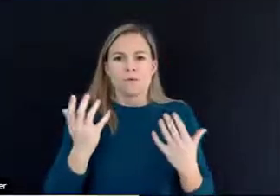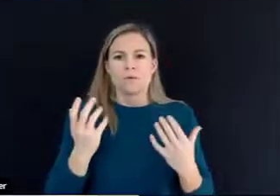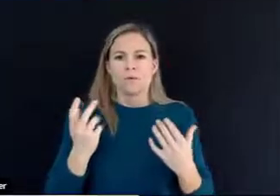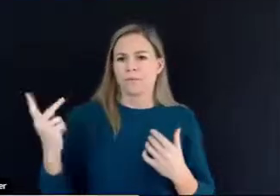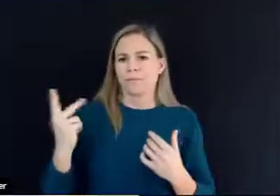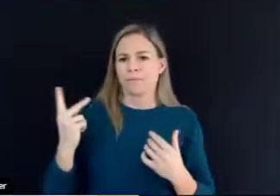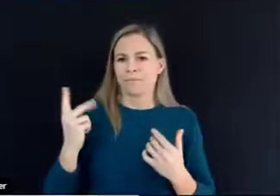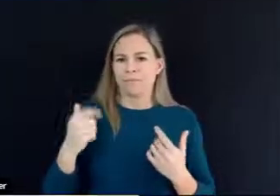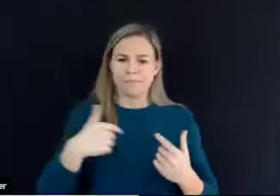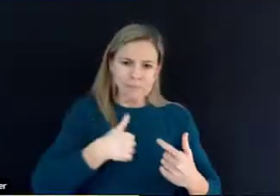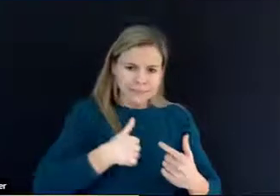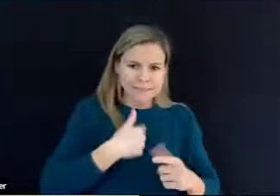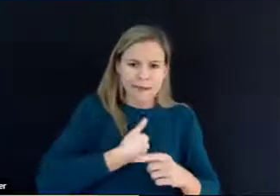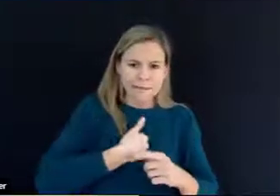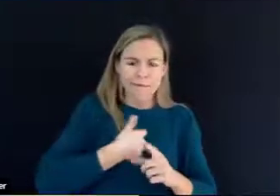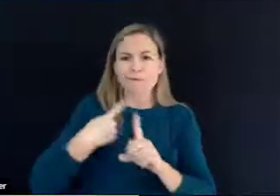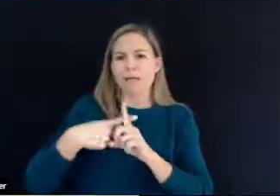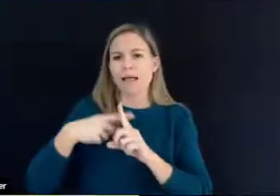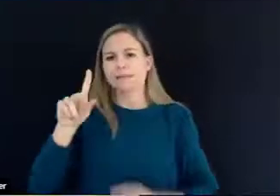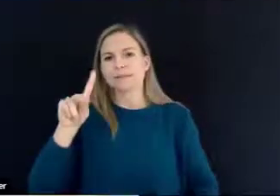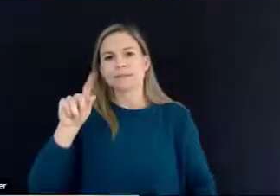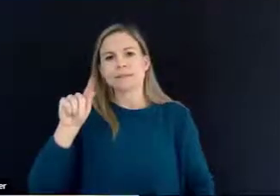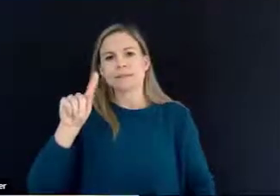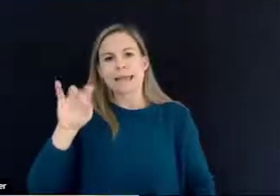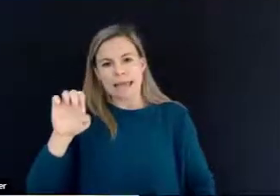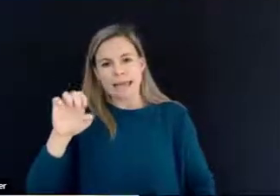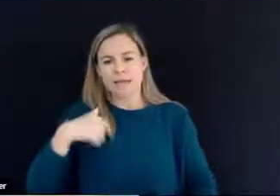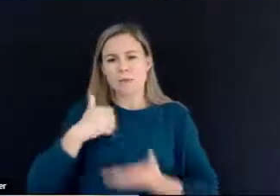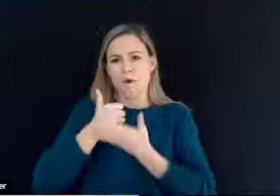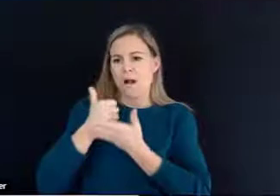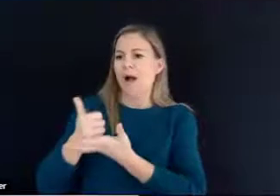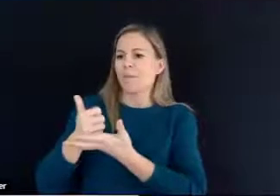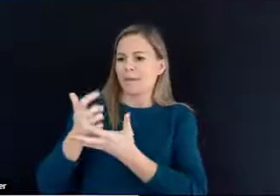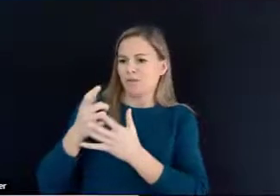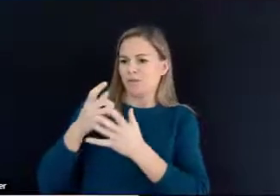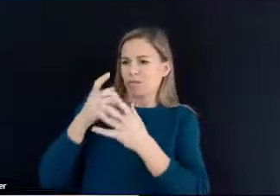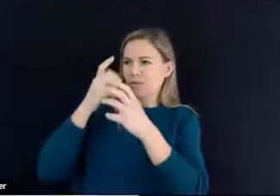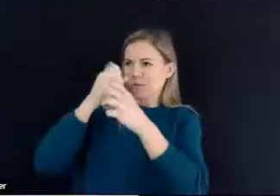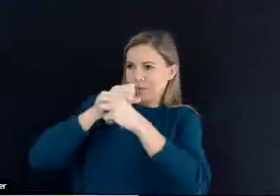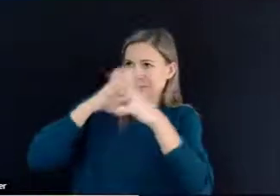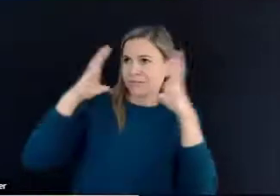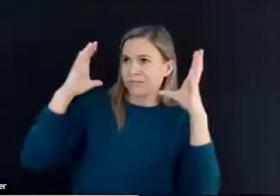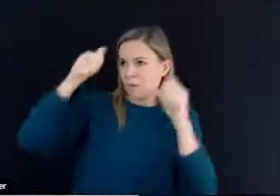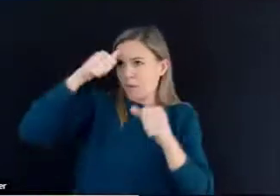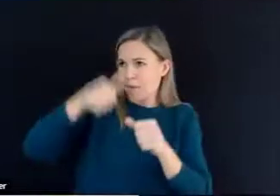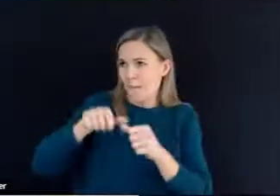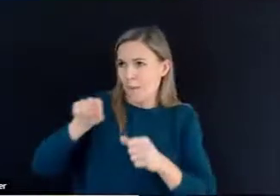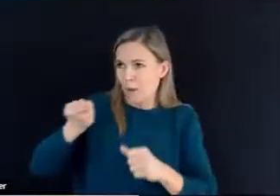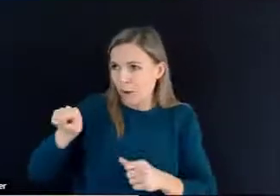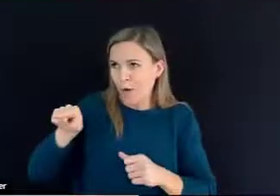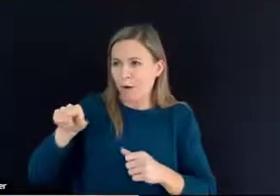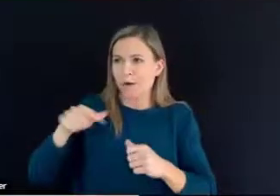and others are helping to keep her memory alive and keep the memory alive of all of the children